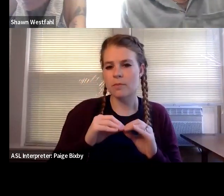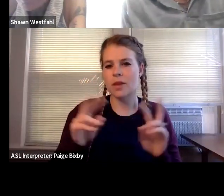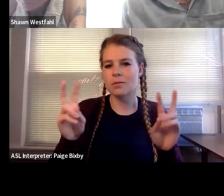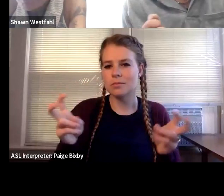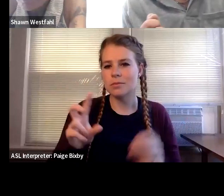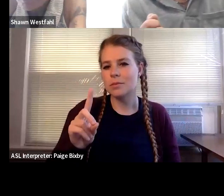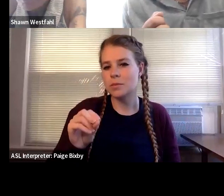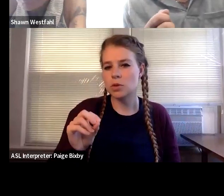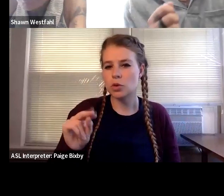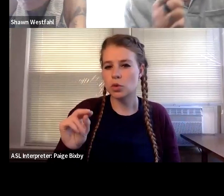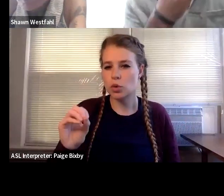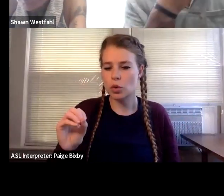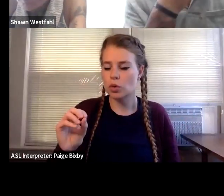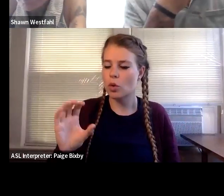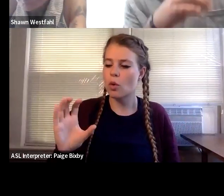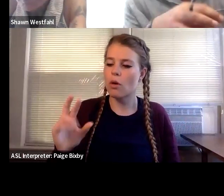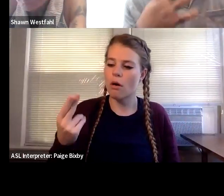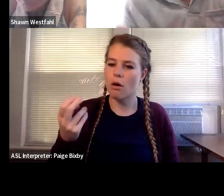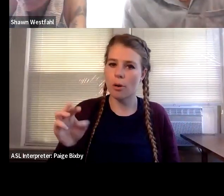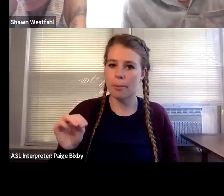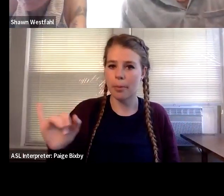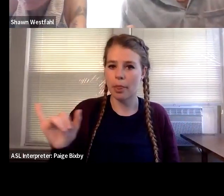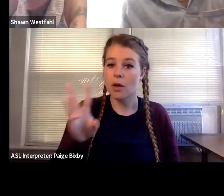such as water and things like that.